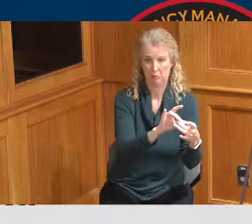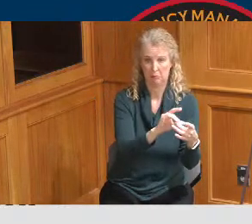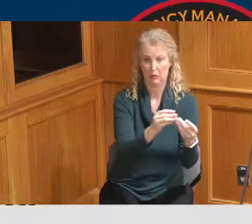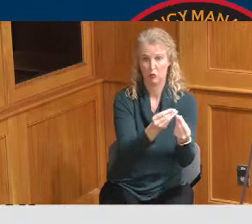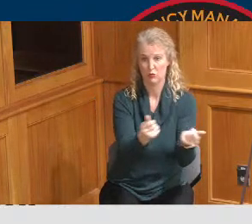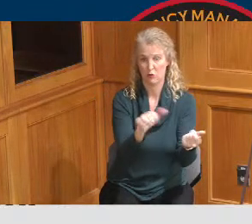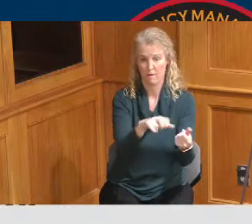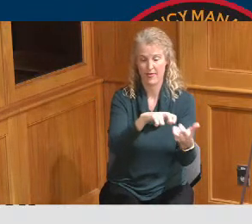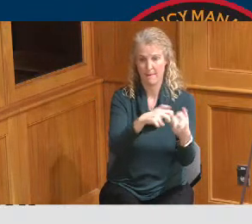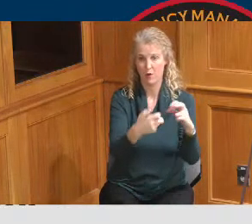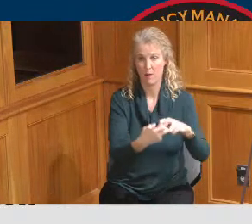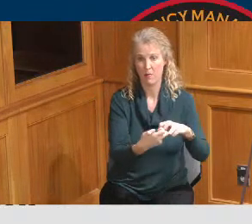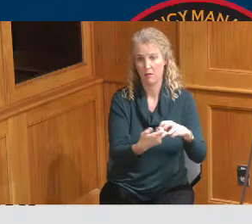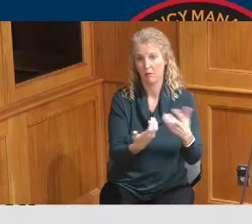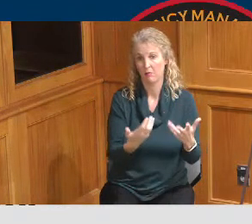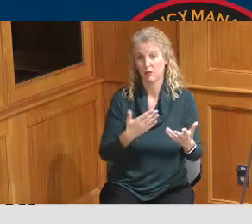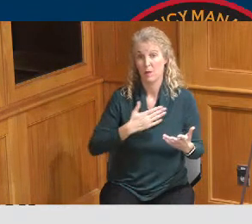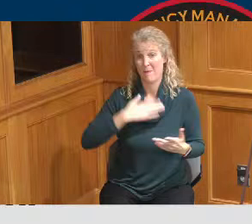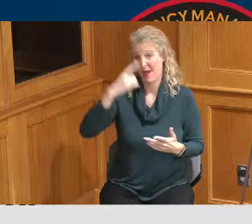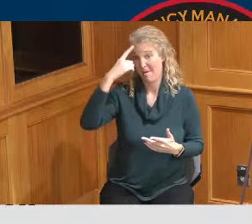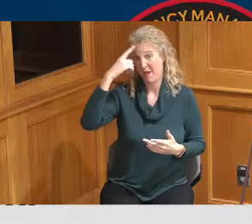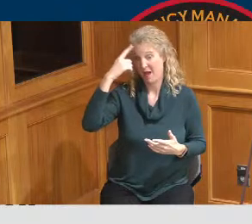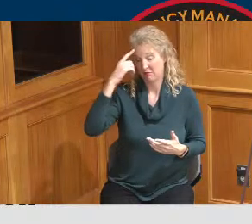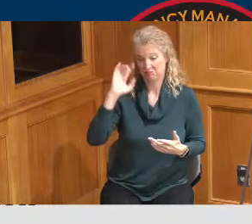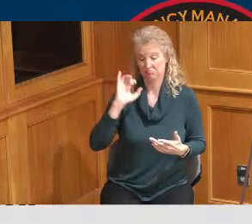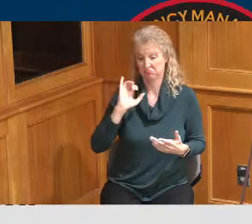and that's sort of the way my mind works and so that's the way I encourage other people's